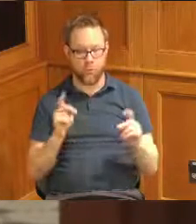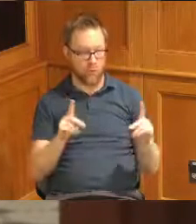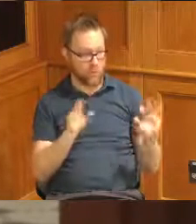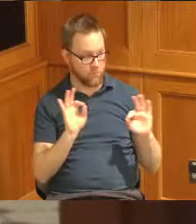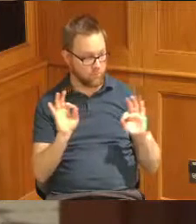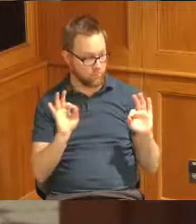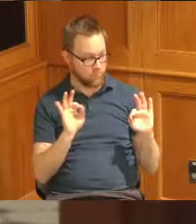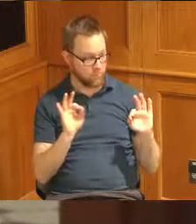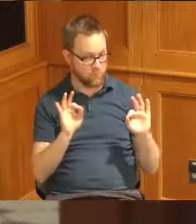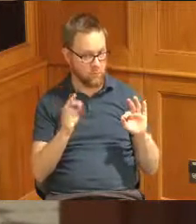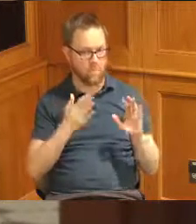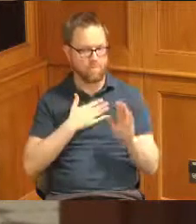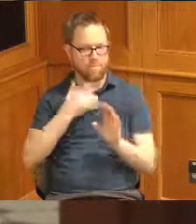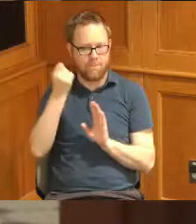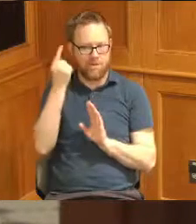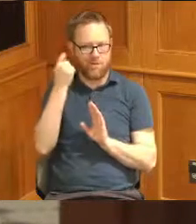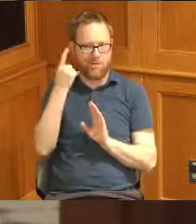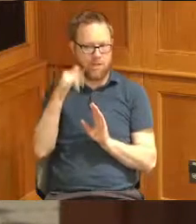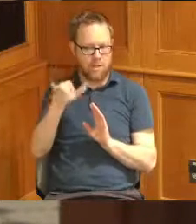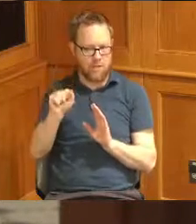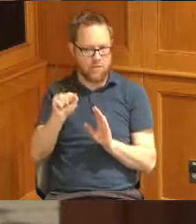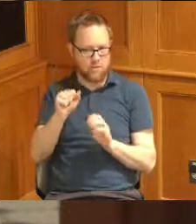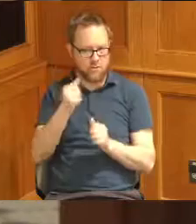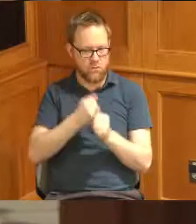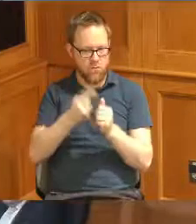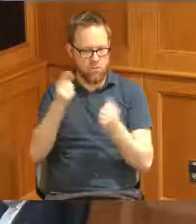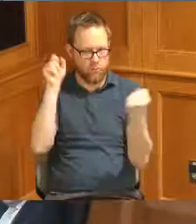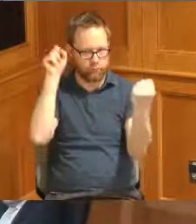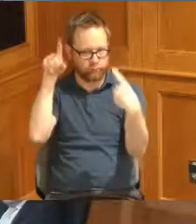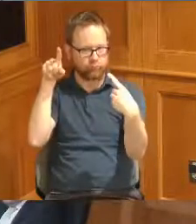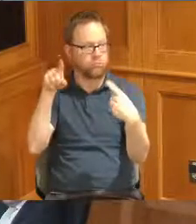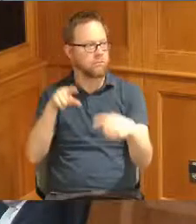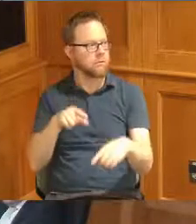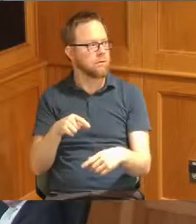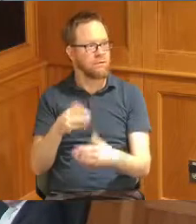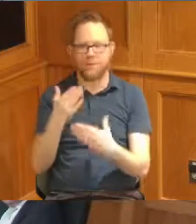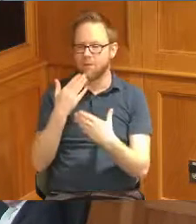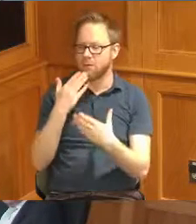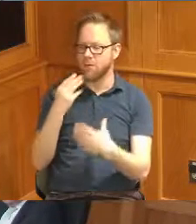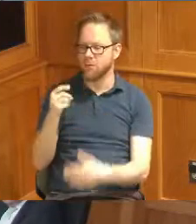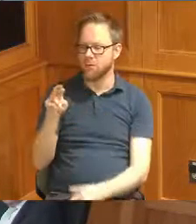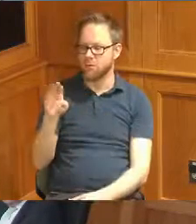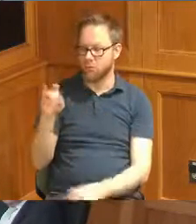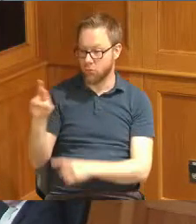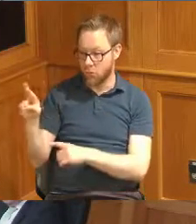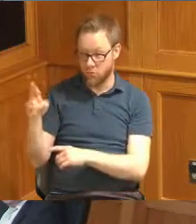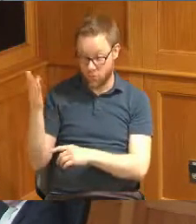that's my understanding yes think Mr Carr you had some concerns but now you're good yeah so